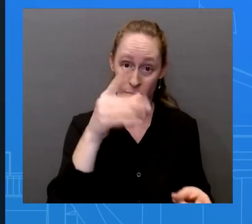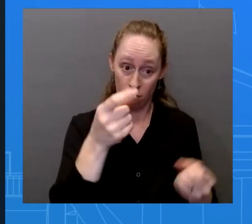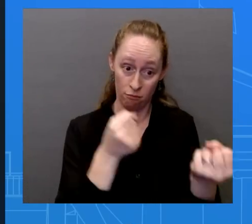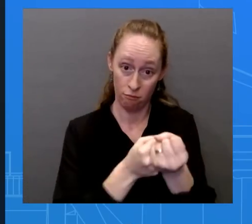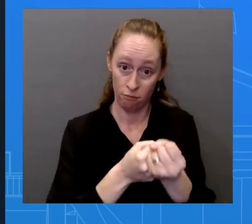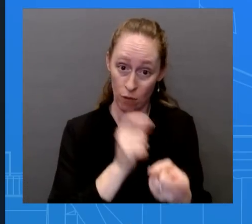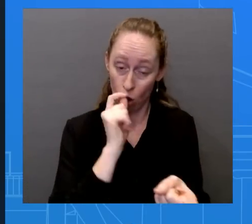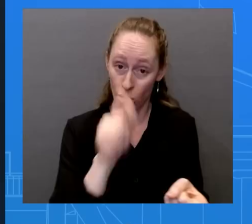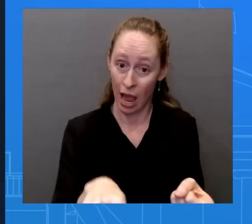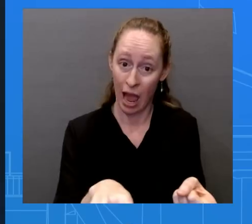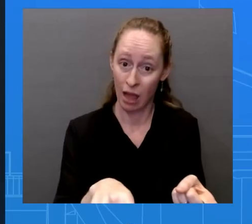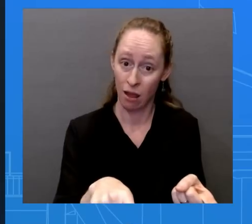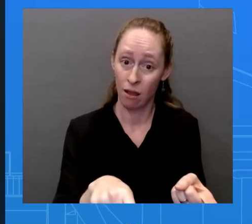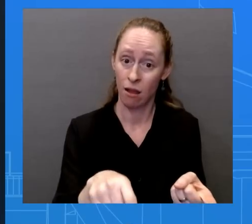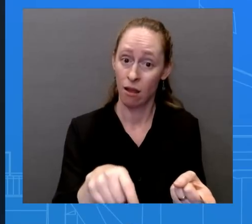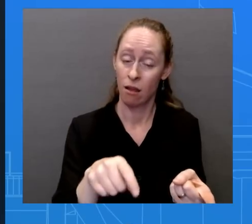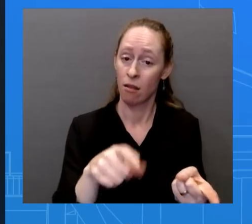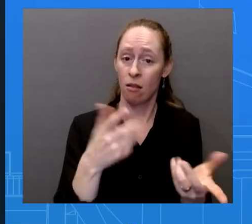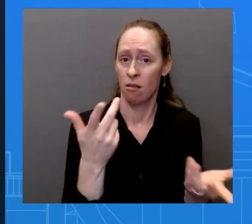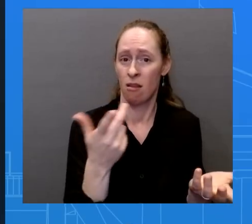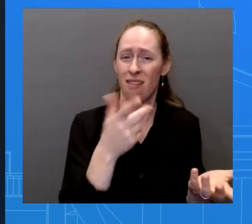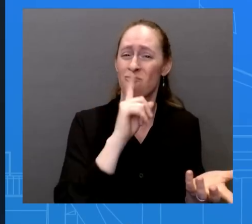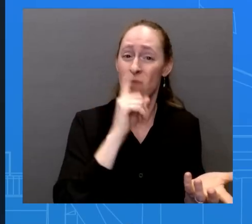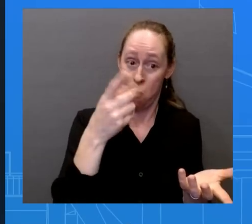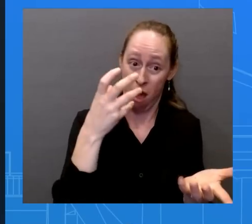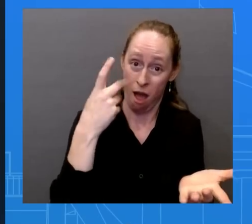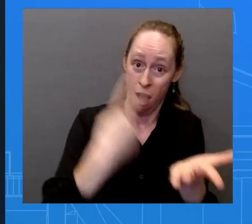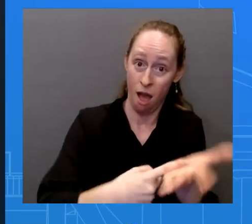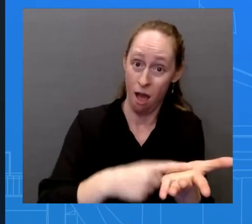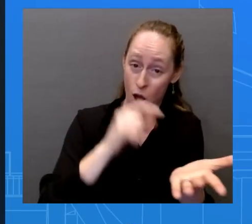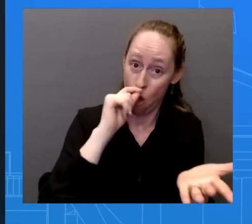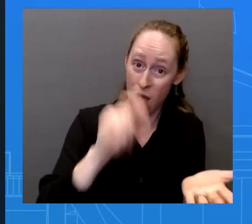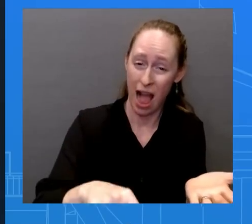I was just mentioning the G7 leaders -- they put out a statement following their meeting